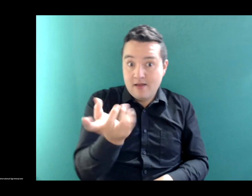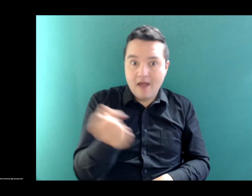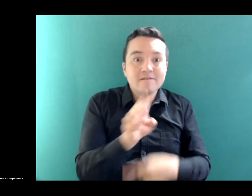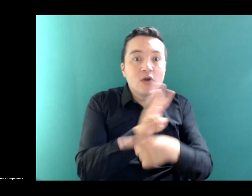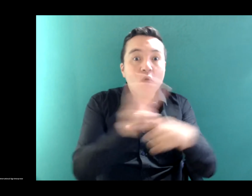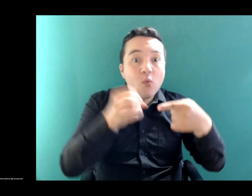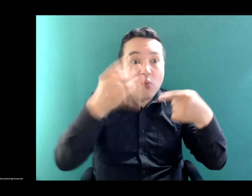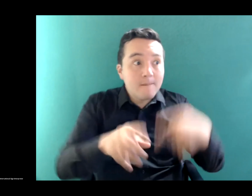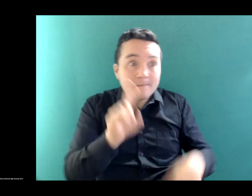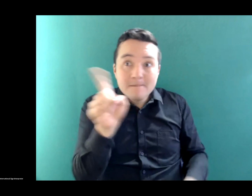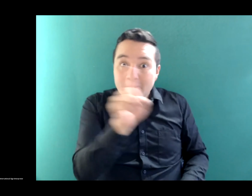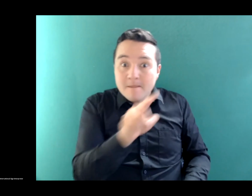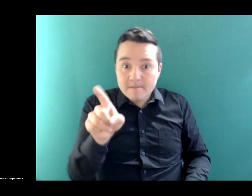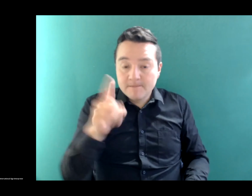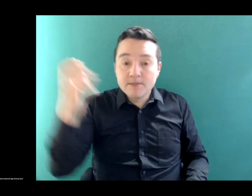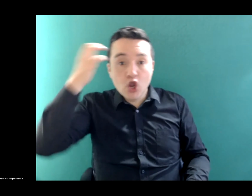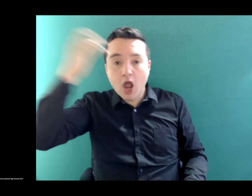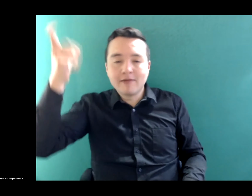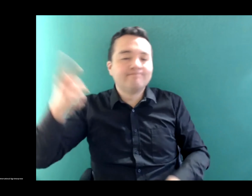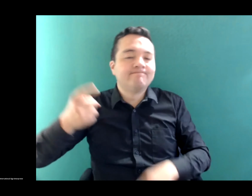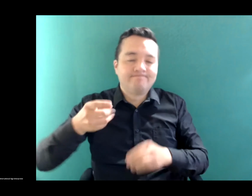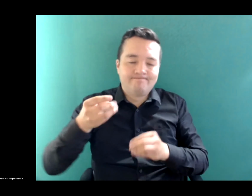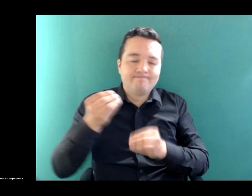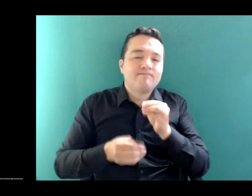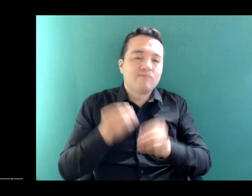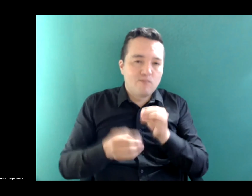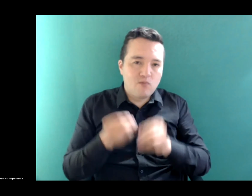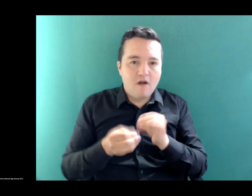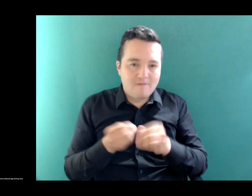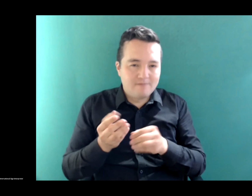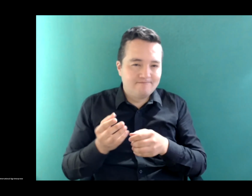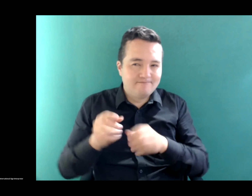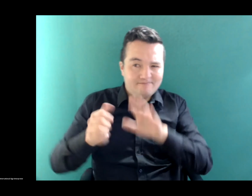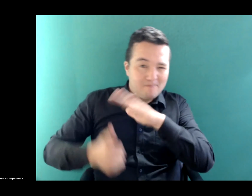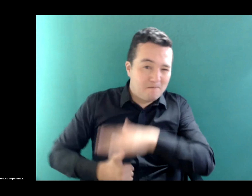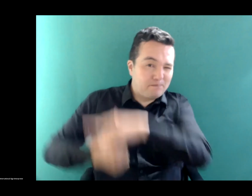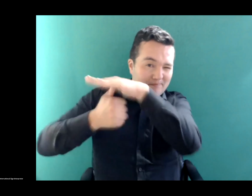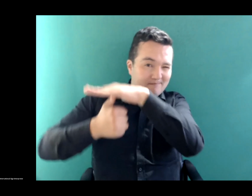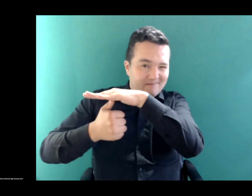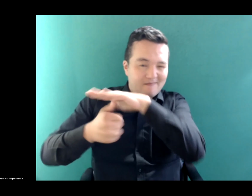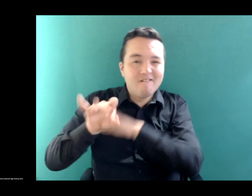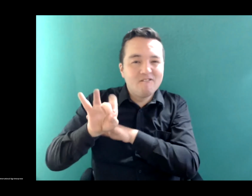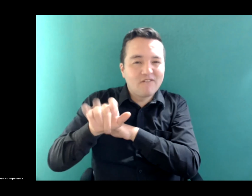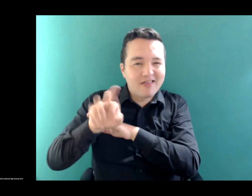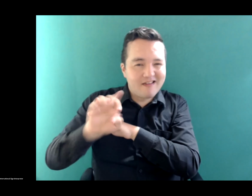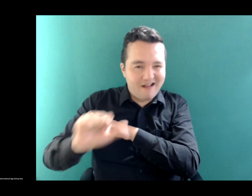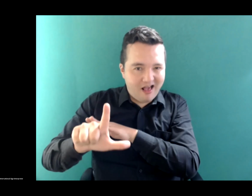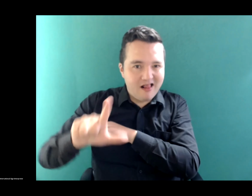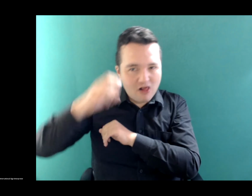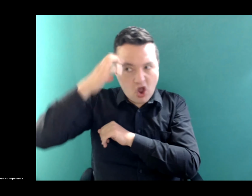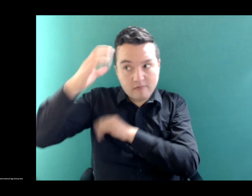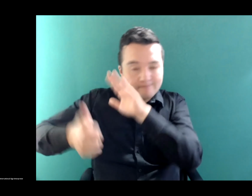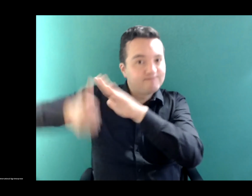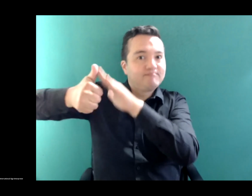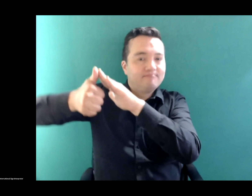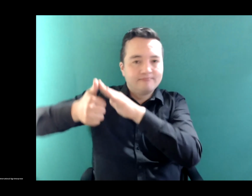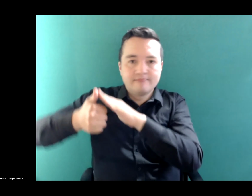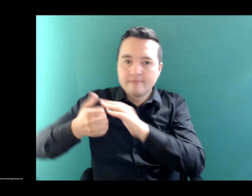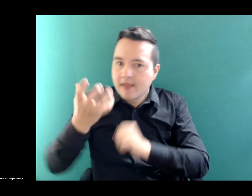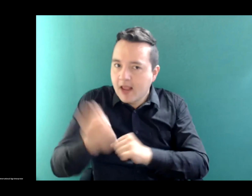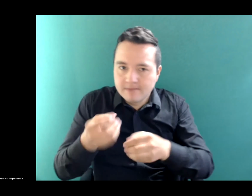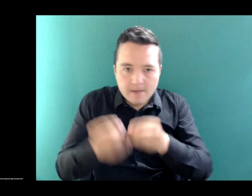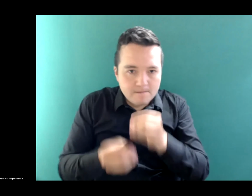But we had a lot of gaps and things to do as well.